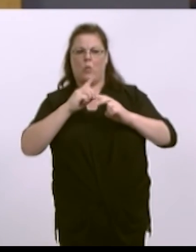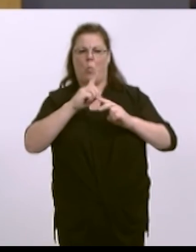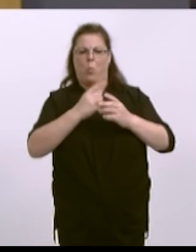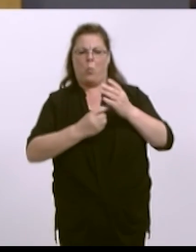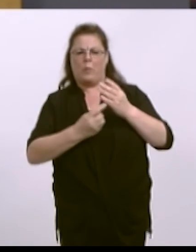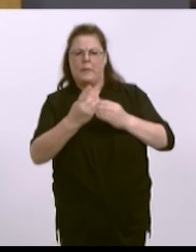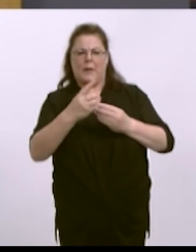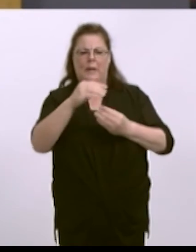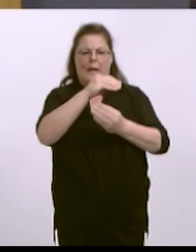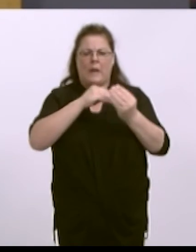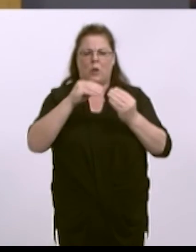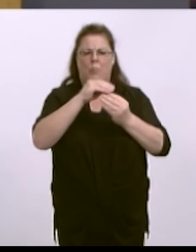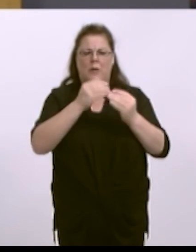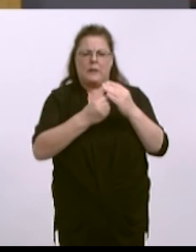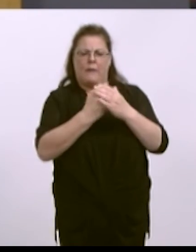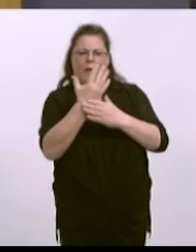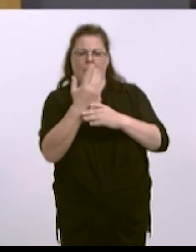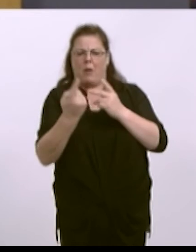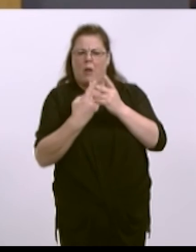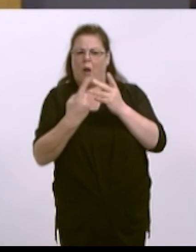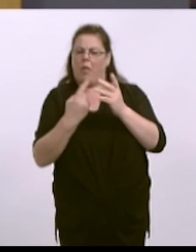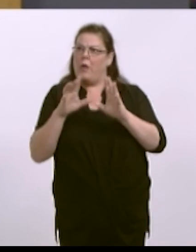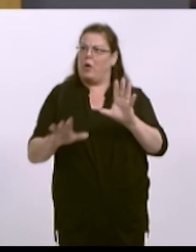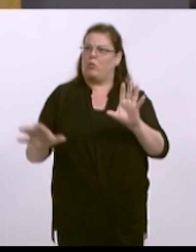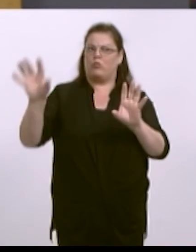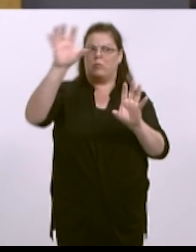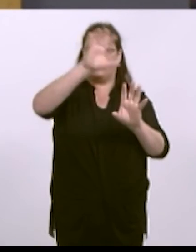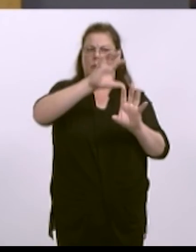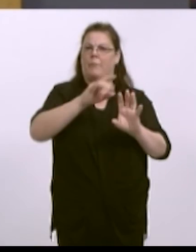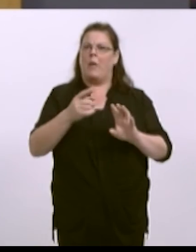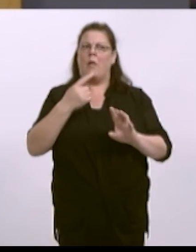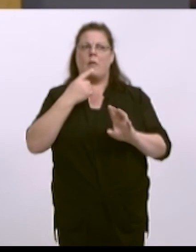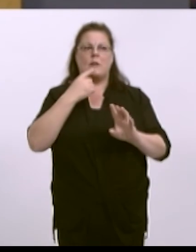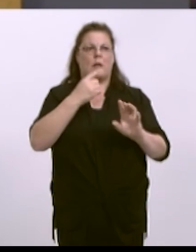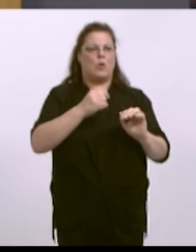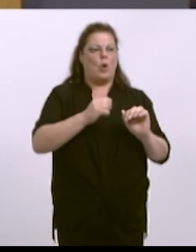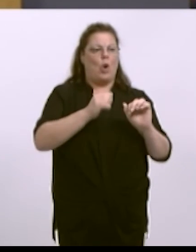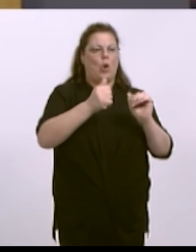across the globe. They found a very strong correlation between high levels of spend on